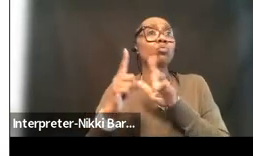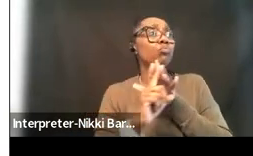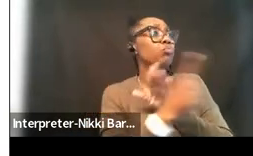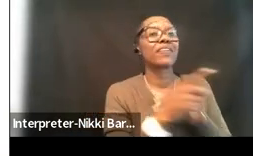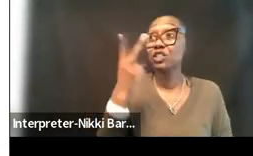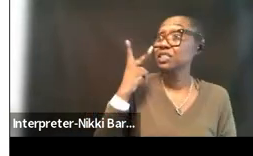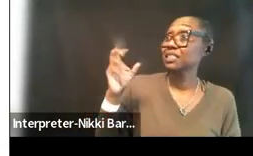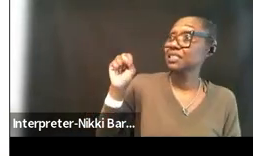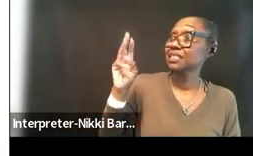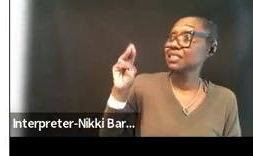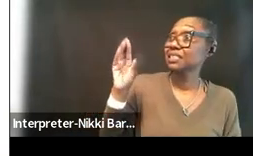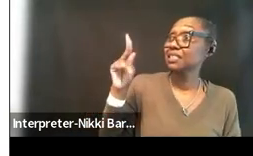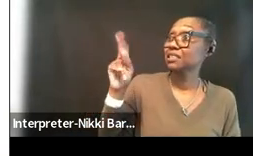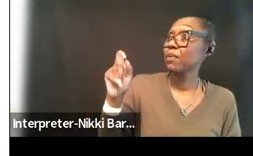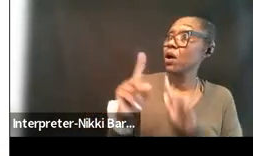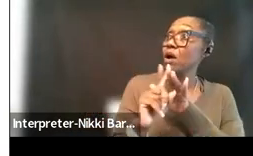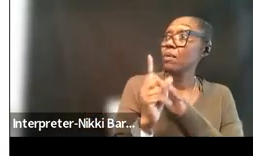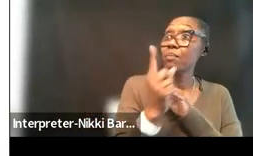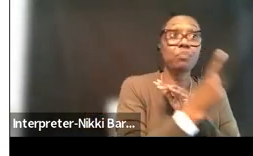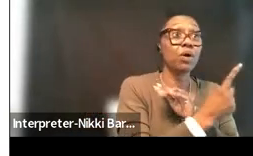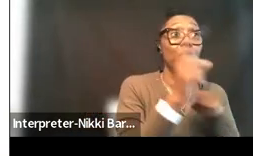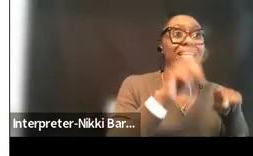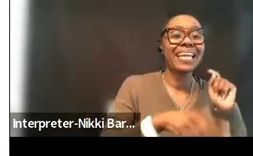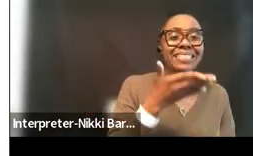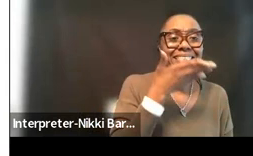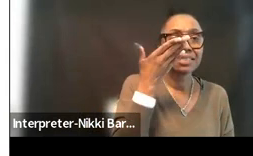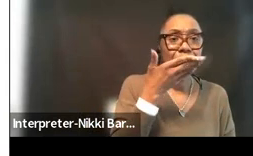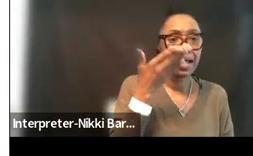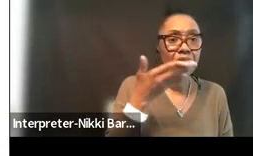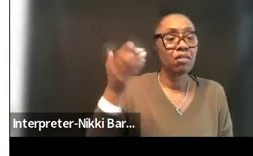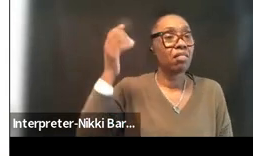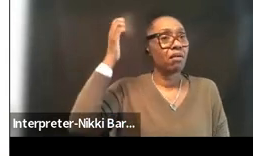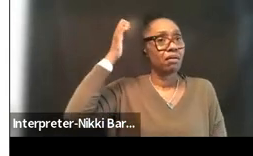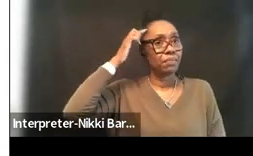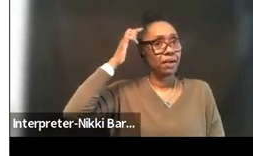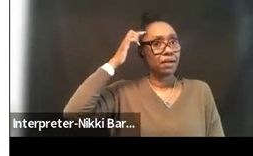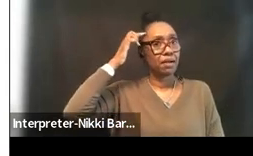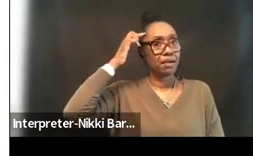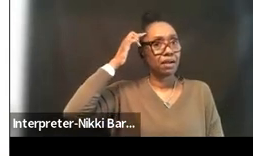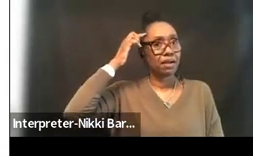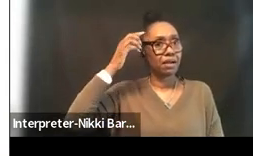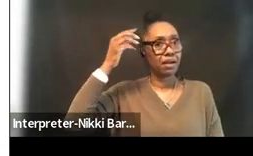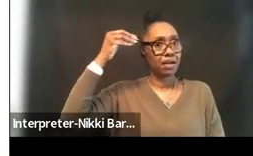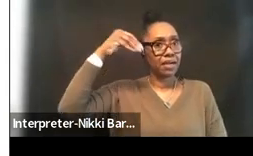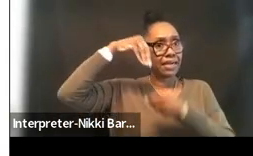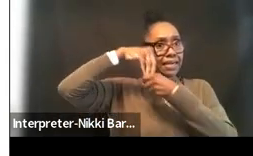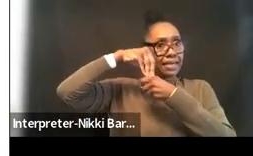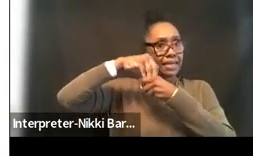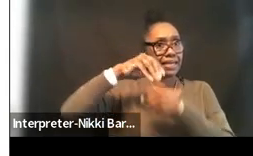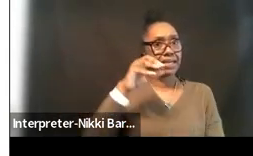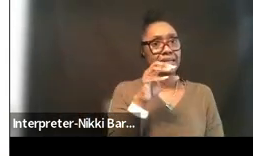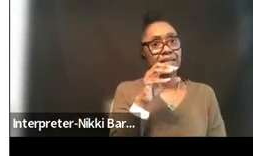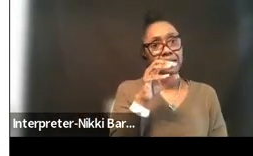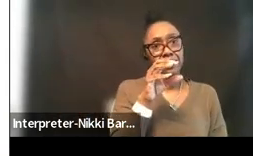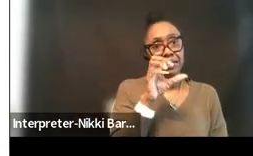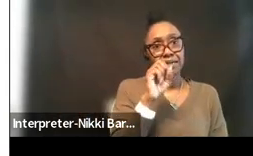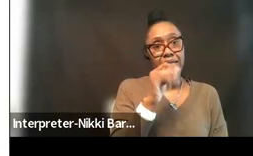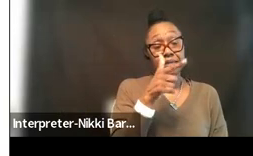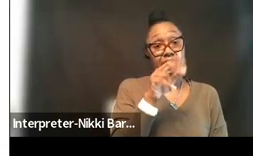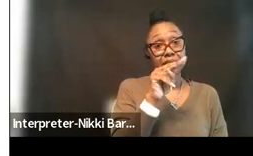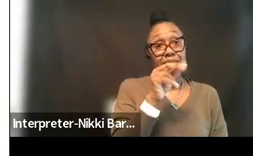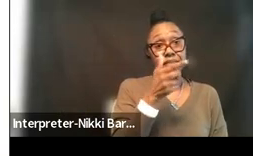Once we're away from the smoke and we can't smell it anymore, our sensory information will tell our anterior cingulate cortex, we can take off the fighter flight mode.